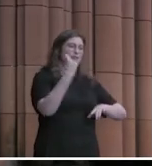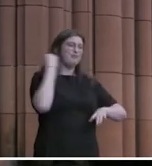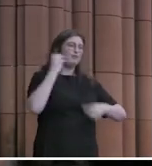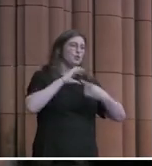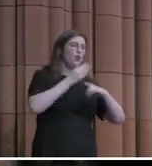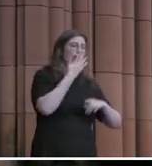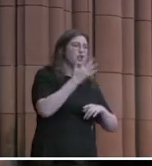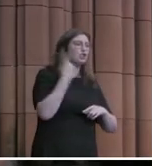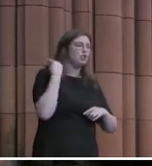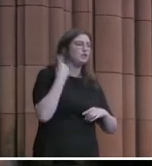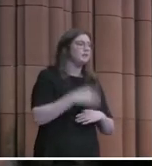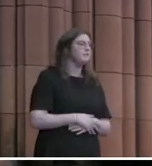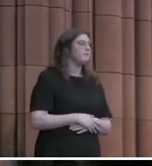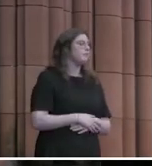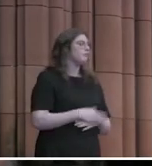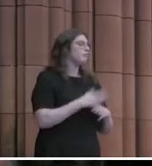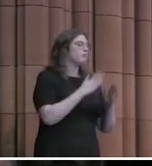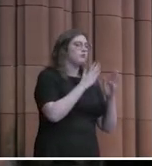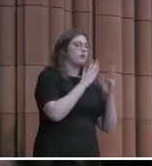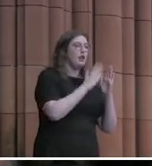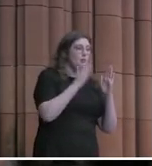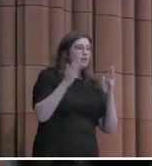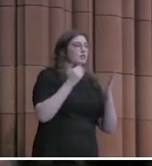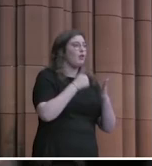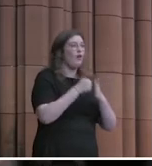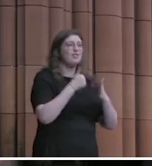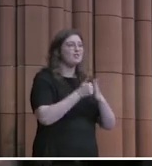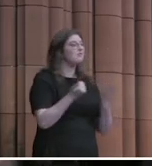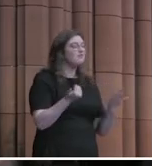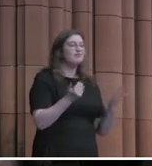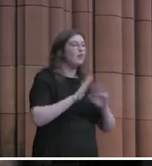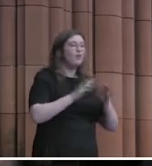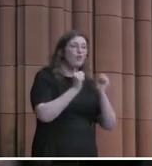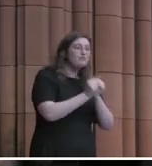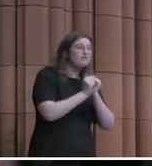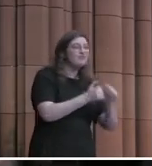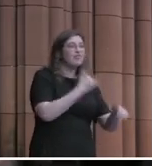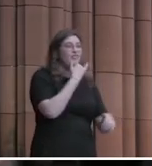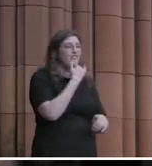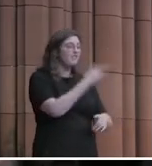And librarians are the often underappreciated guardians of civilization.